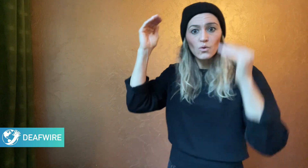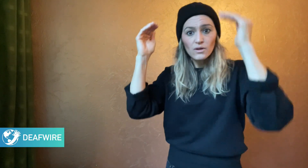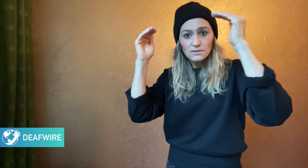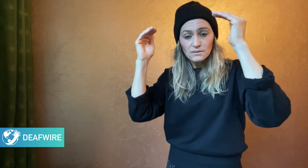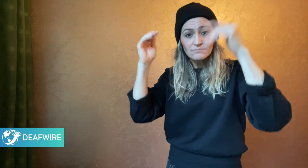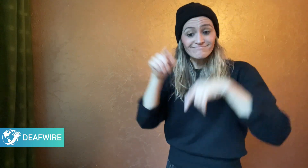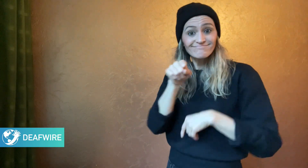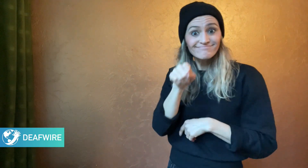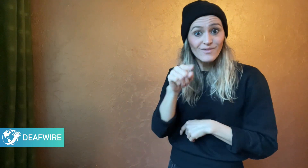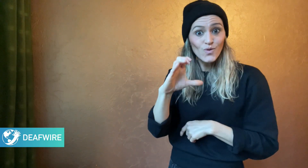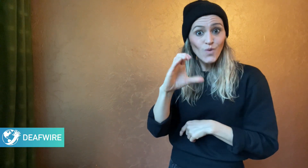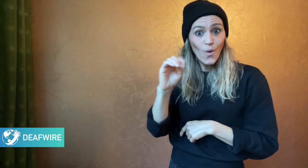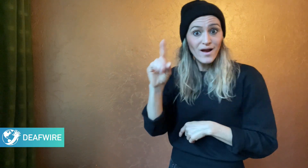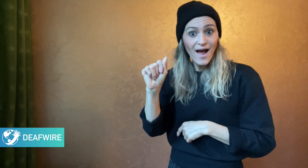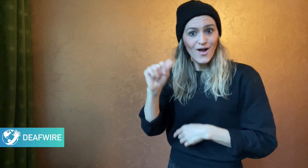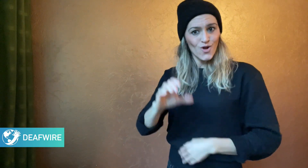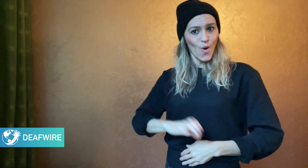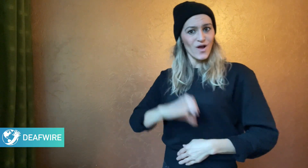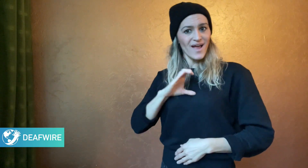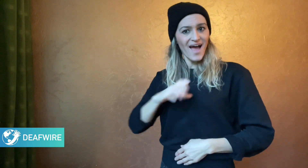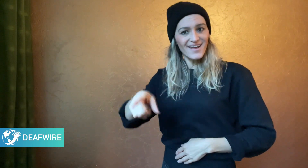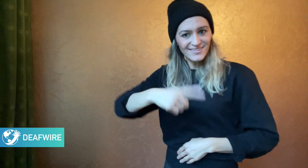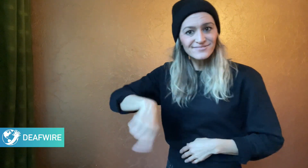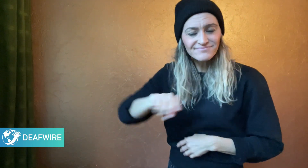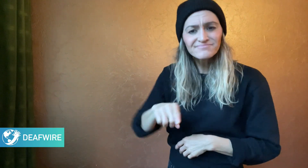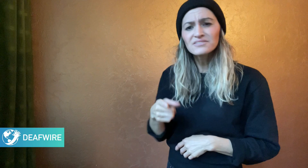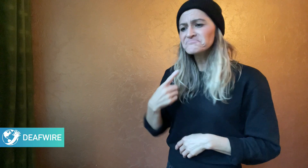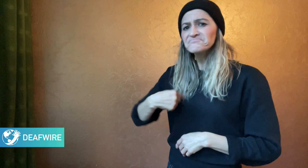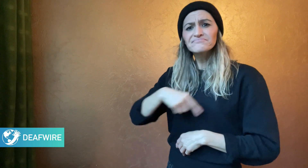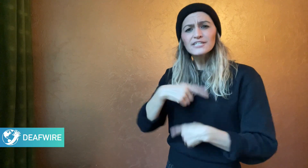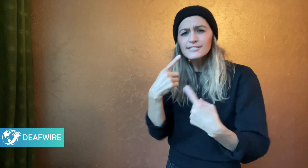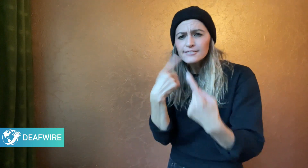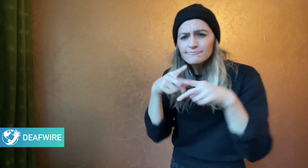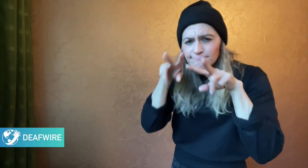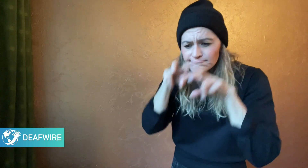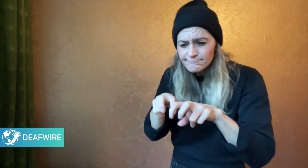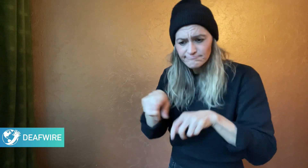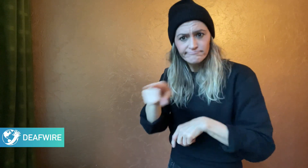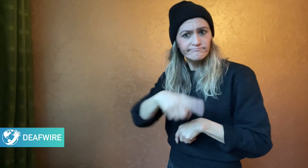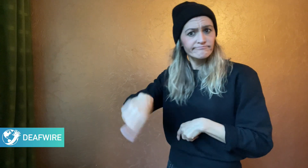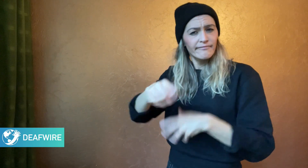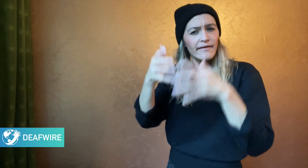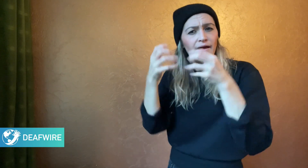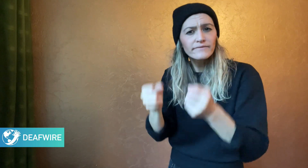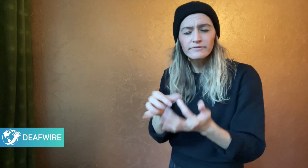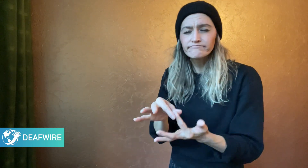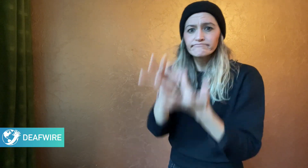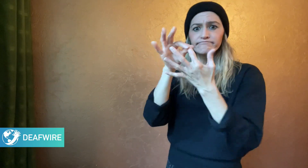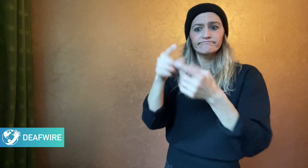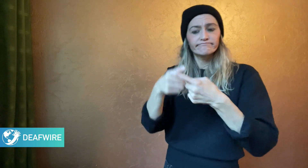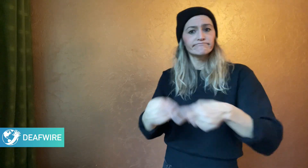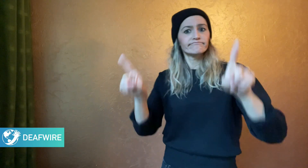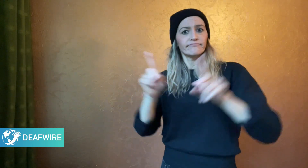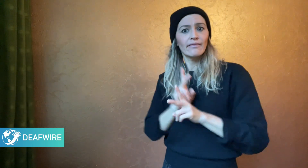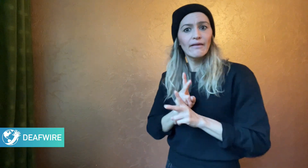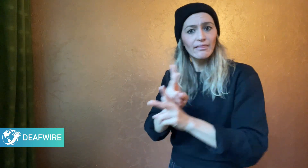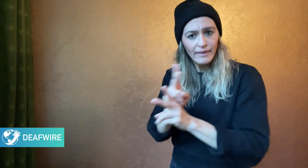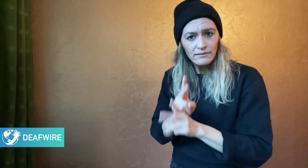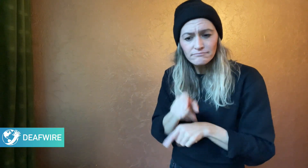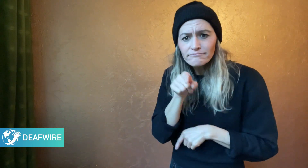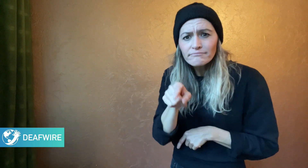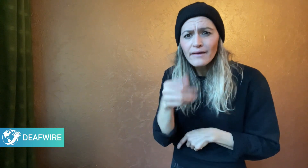We discussed their unique identity, representation in media,